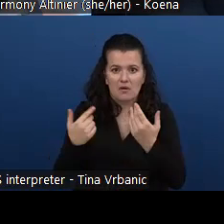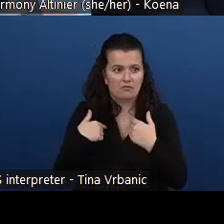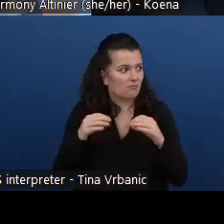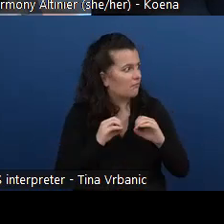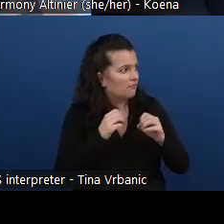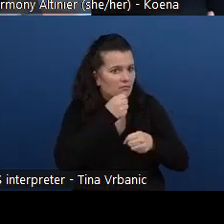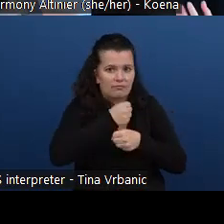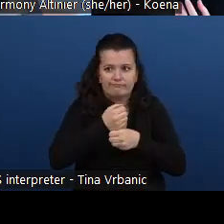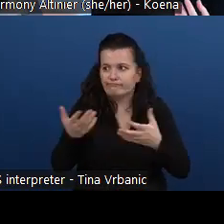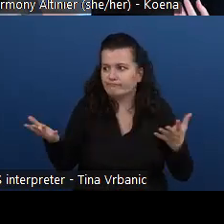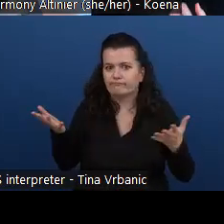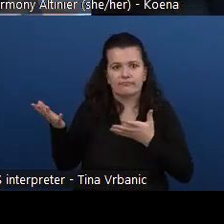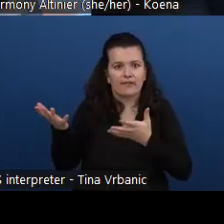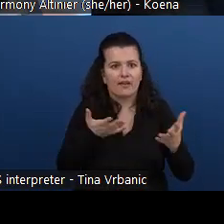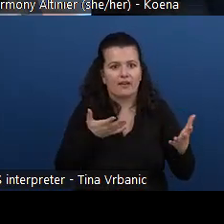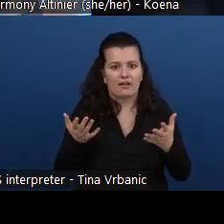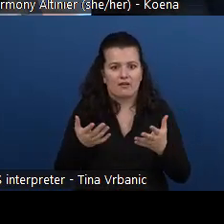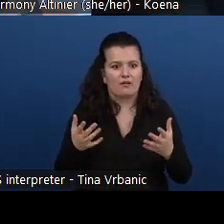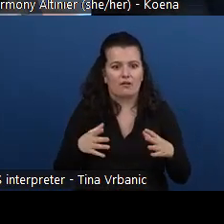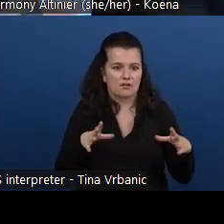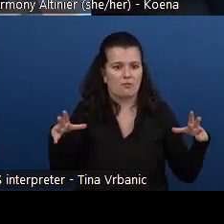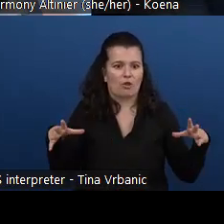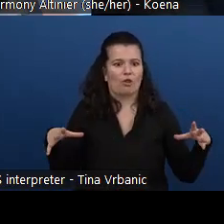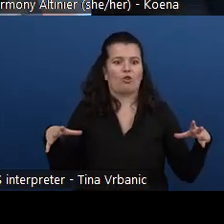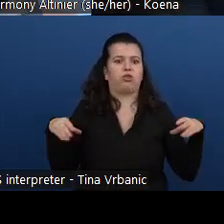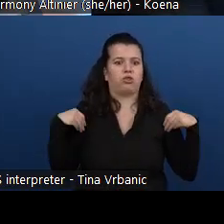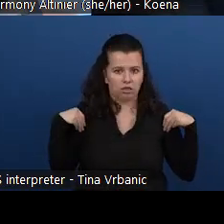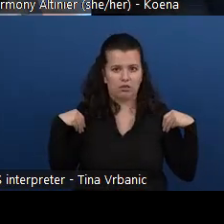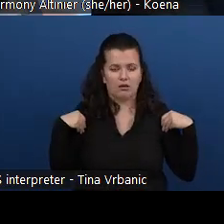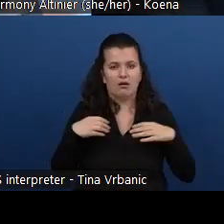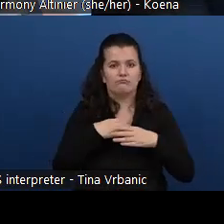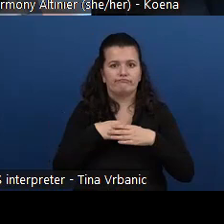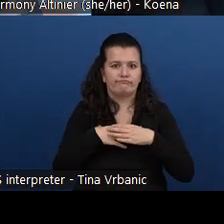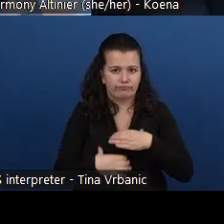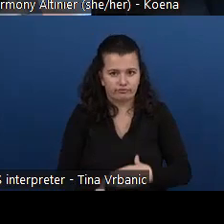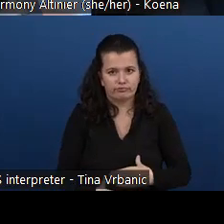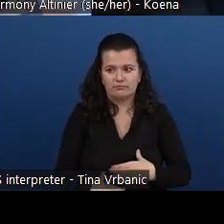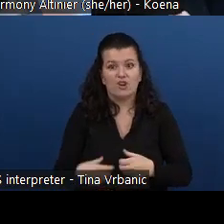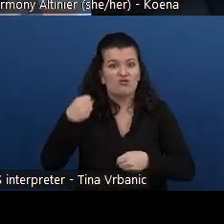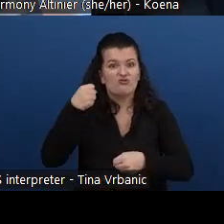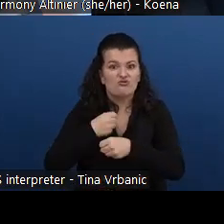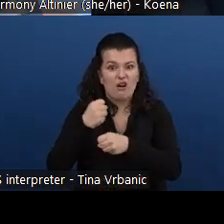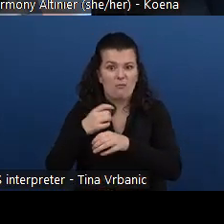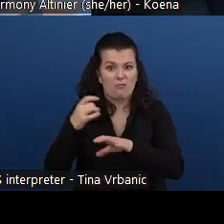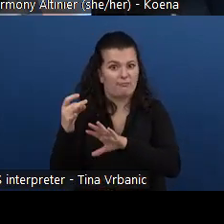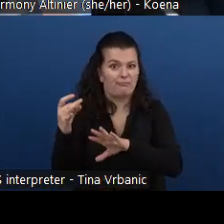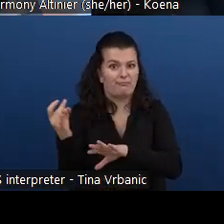He lost his job because he wasn't able to work anymore.